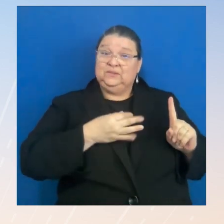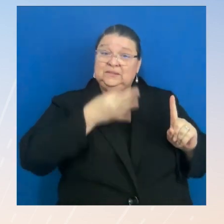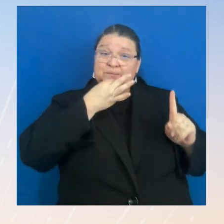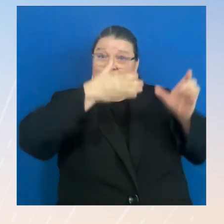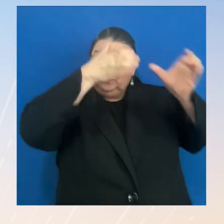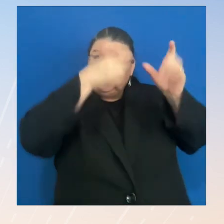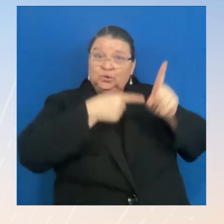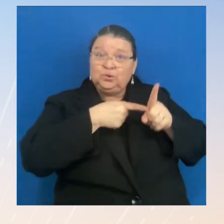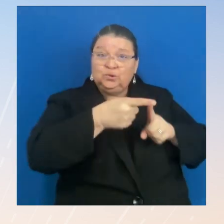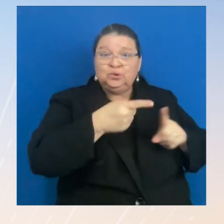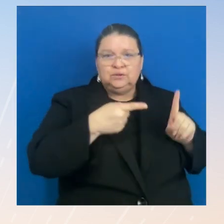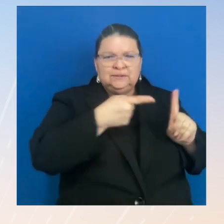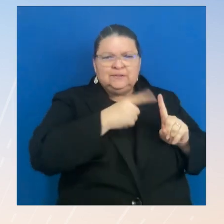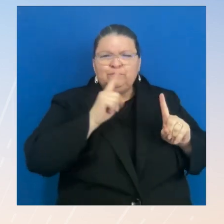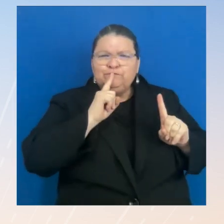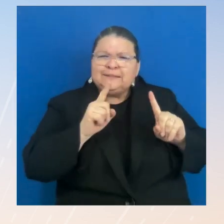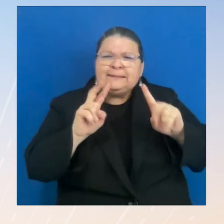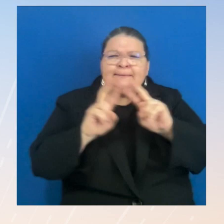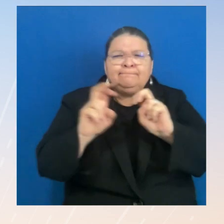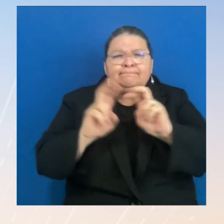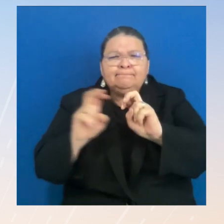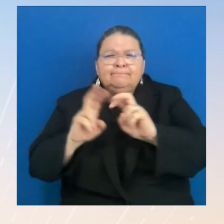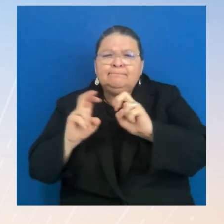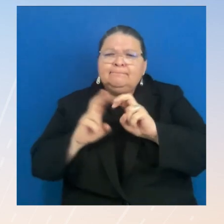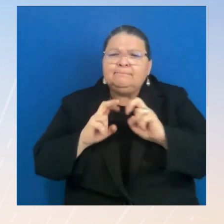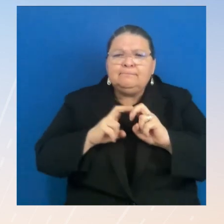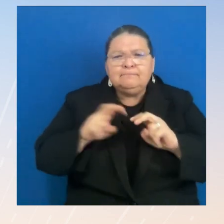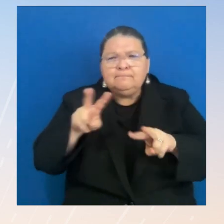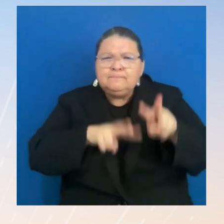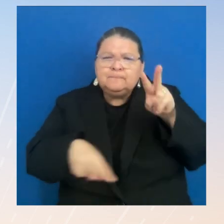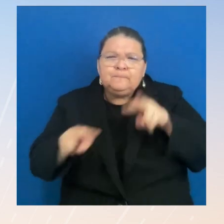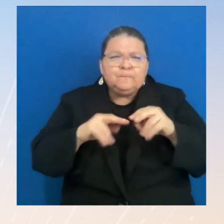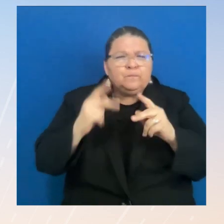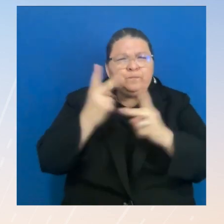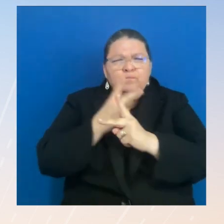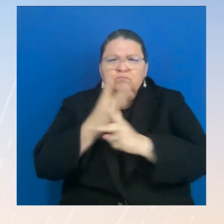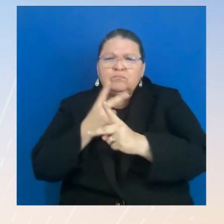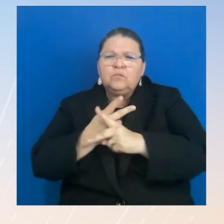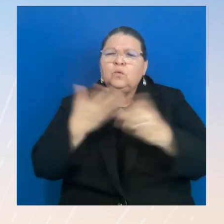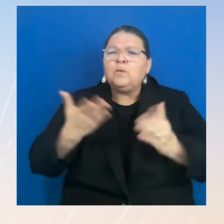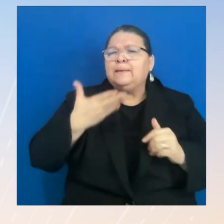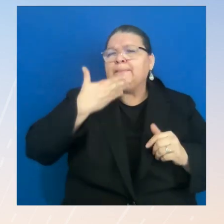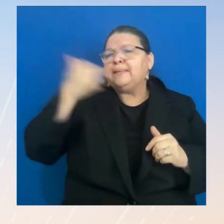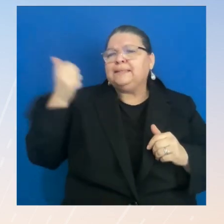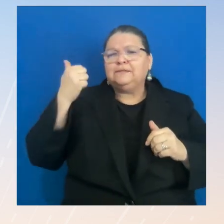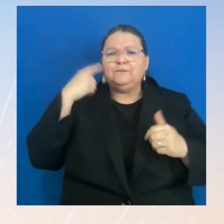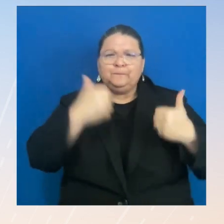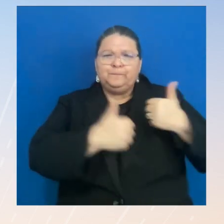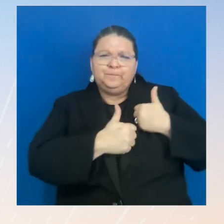is by providing the type of military and assistance -- assistance and equipment that has -- the Ukrainians have used to push back